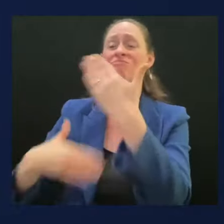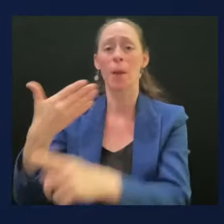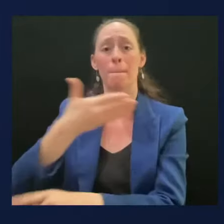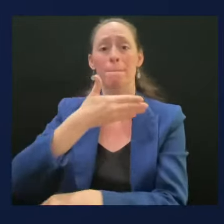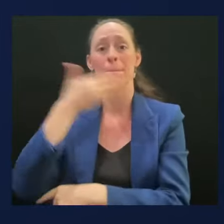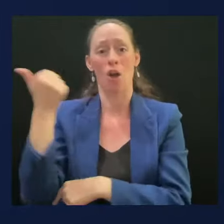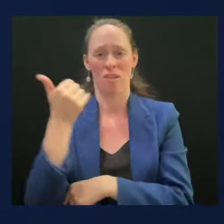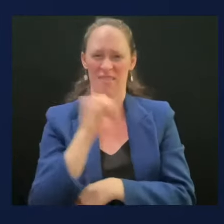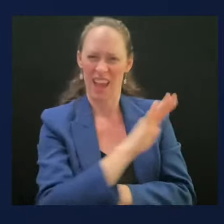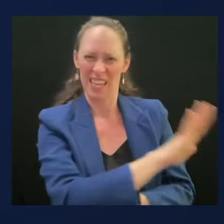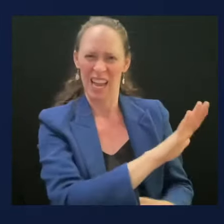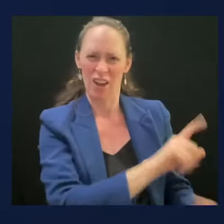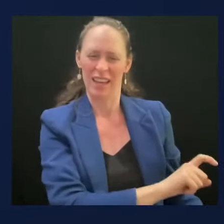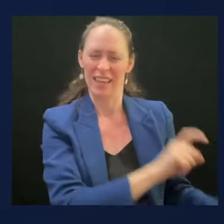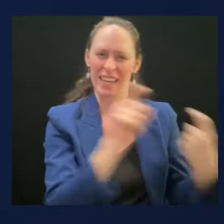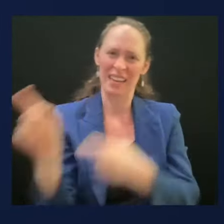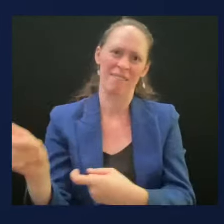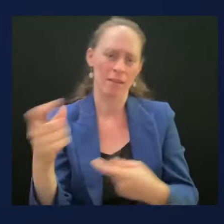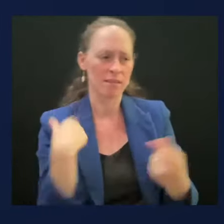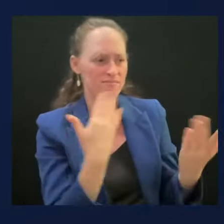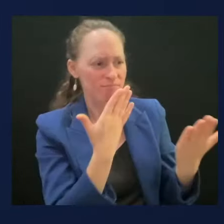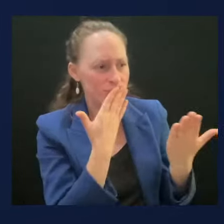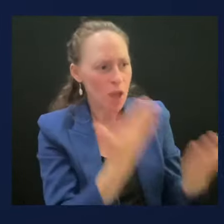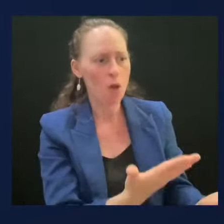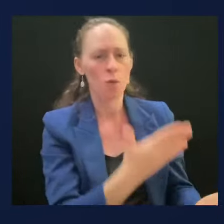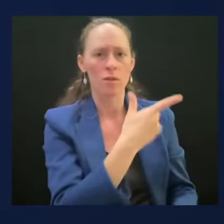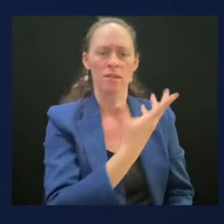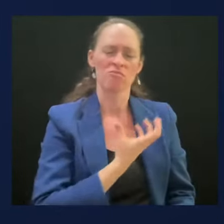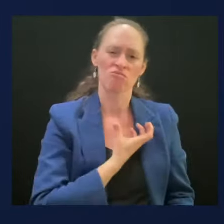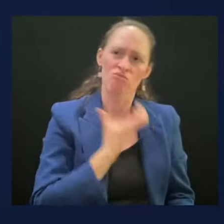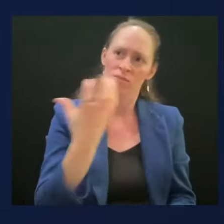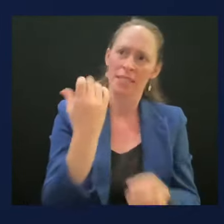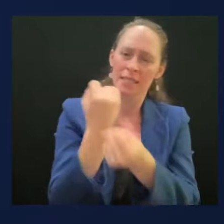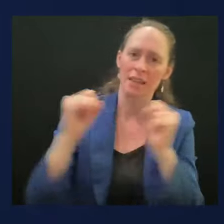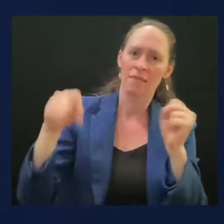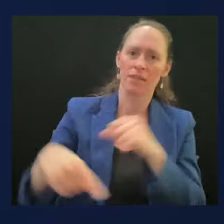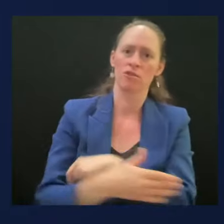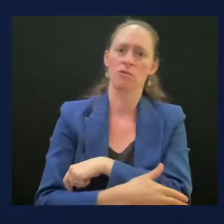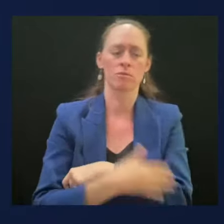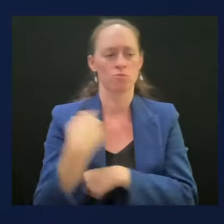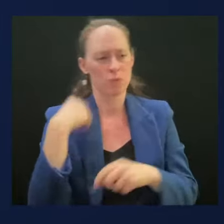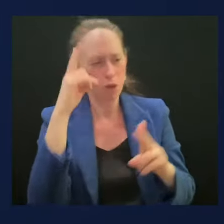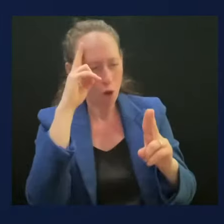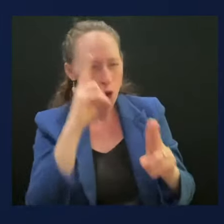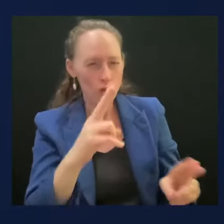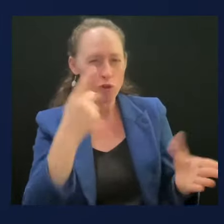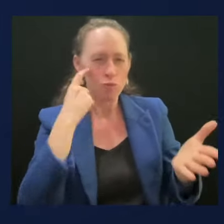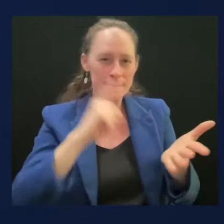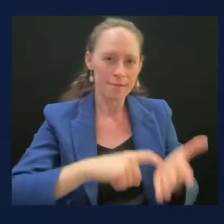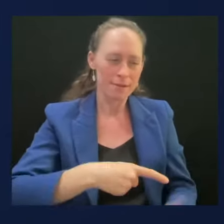And today we say their names. And in doing so, we ensure their sacrifice will never be forgotten.